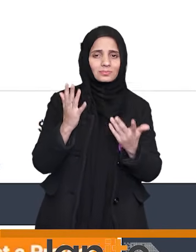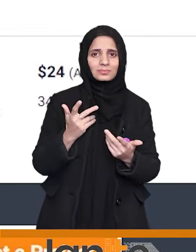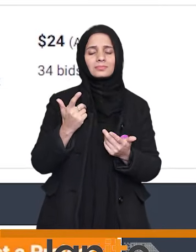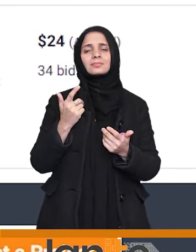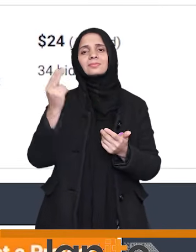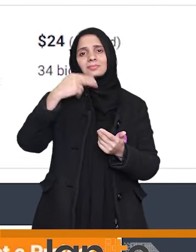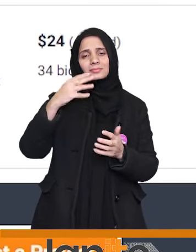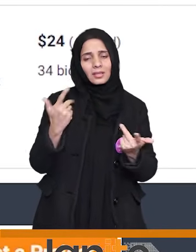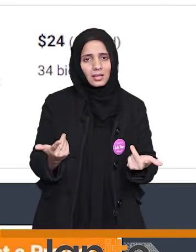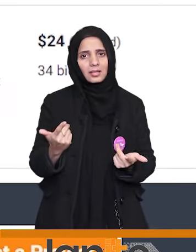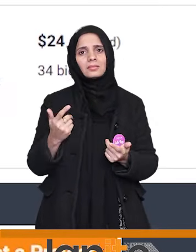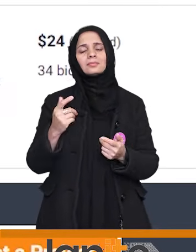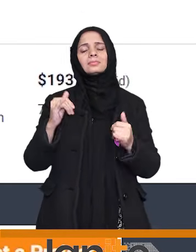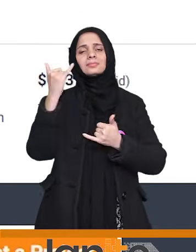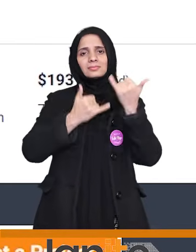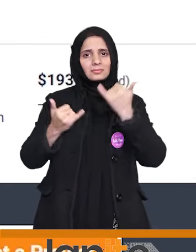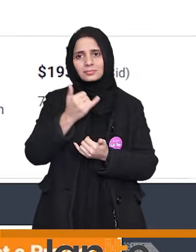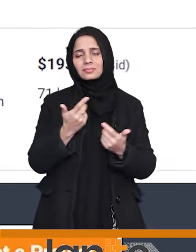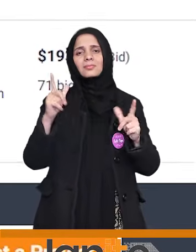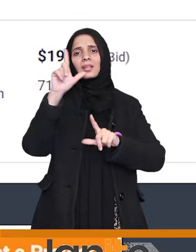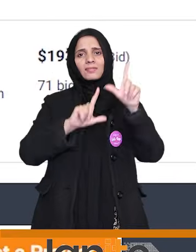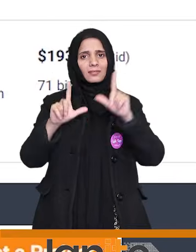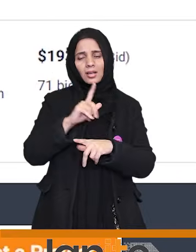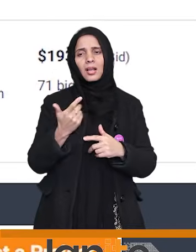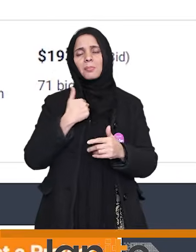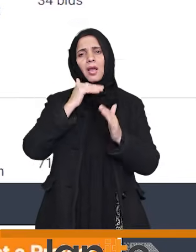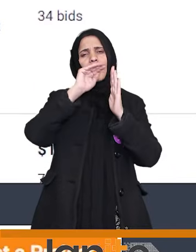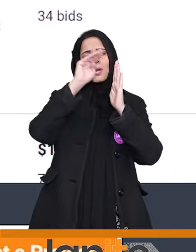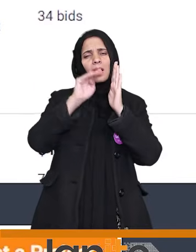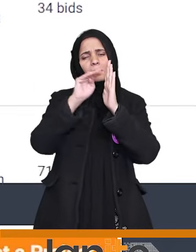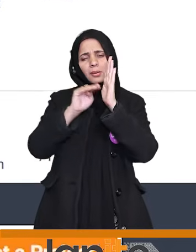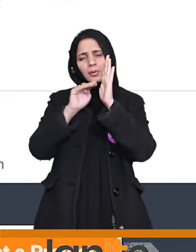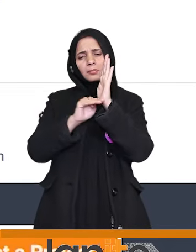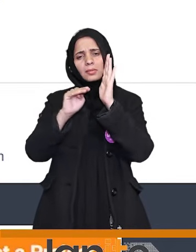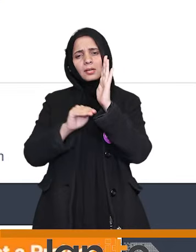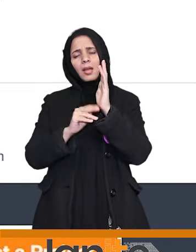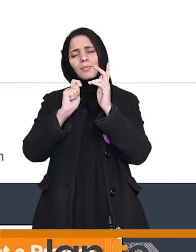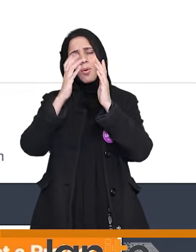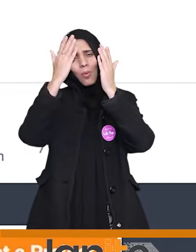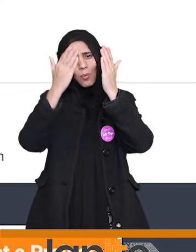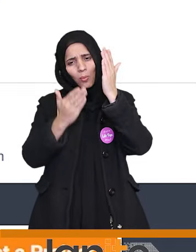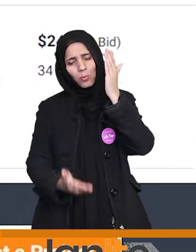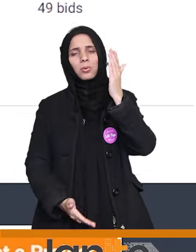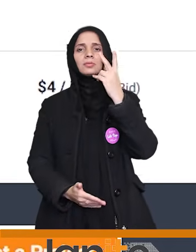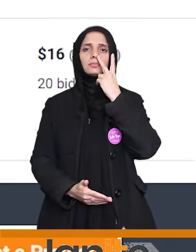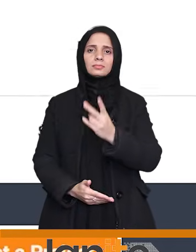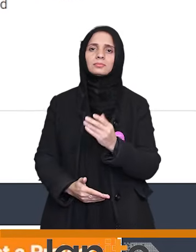I need a graphic designer, so and so forth. I will keep scrolling down, you will see countless projects and remember that